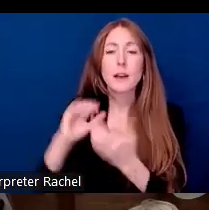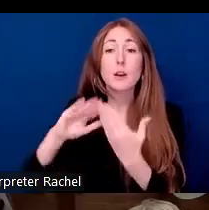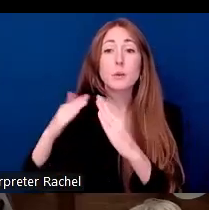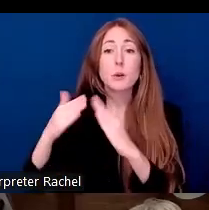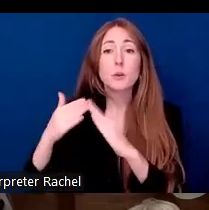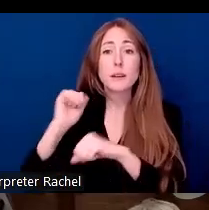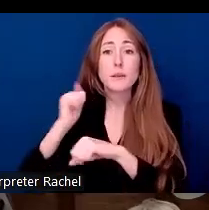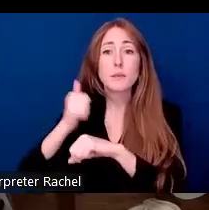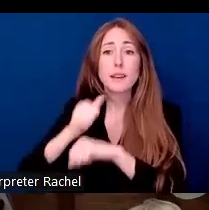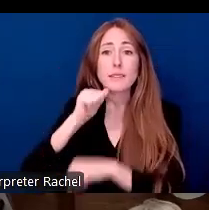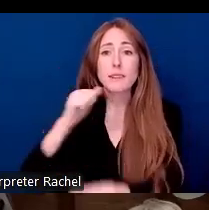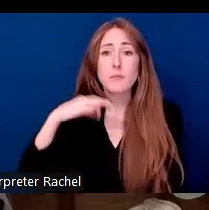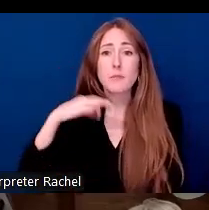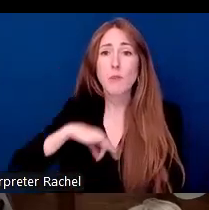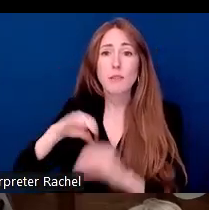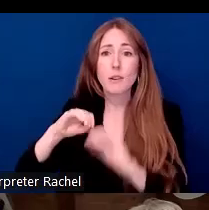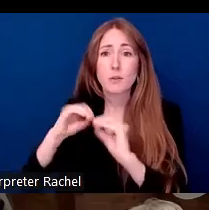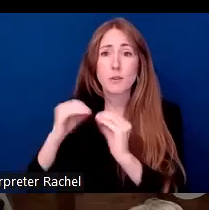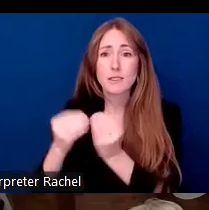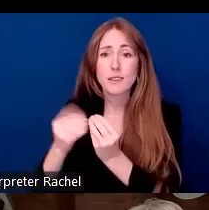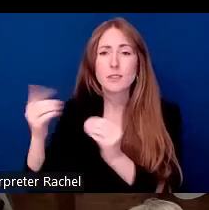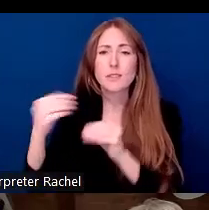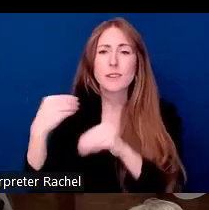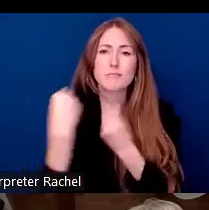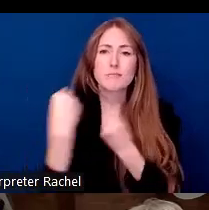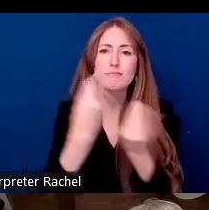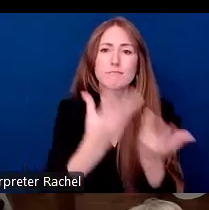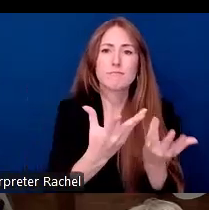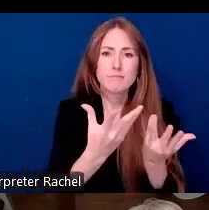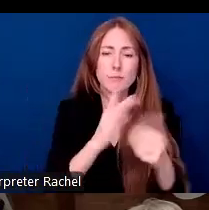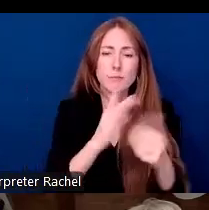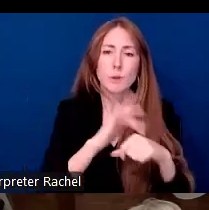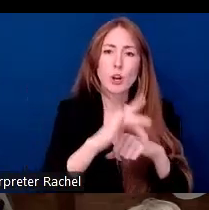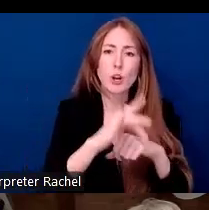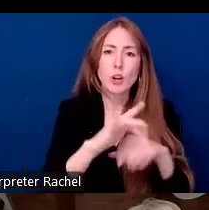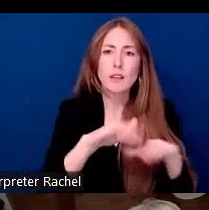who administer early child development and intervention services and programs,